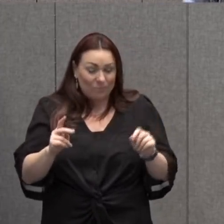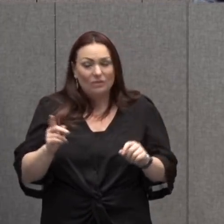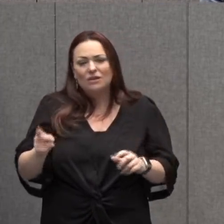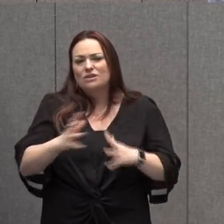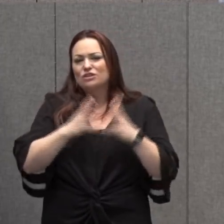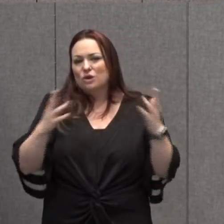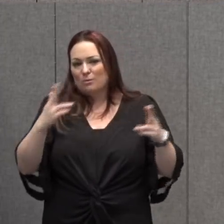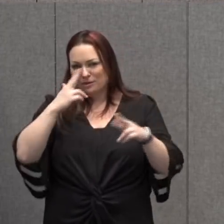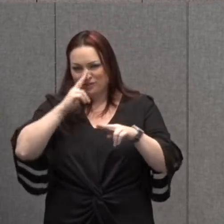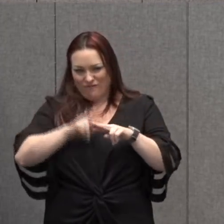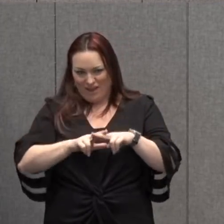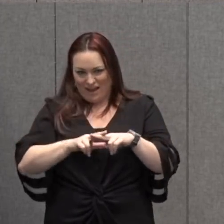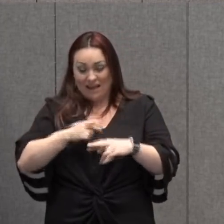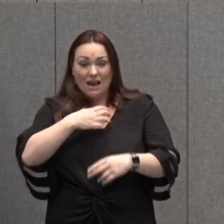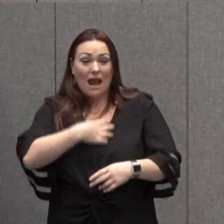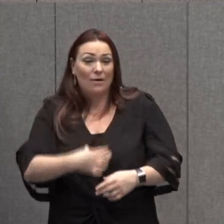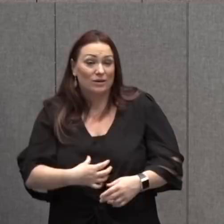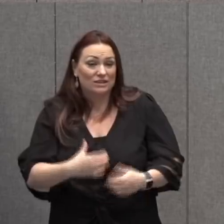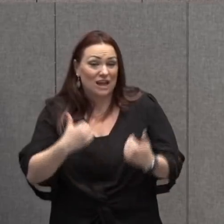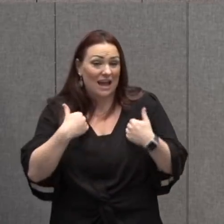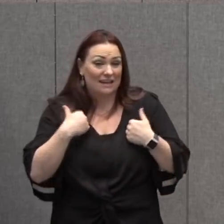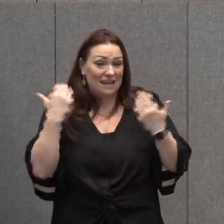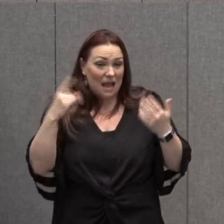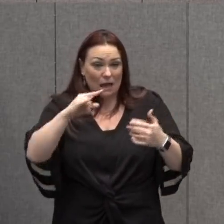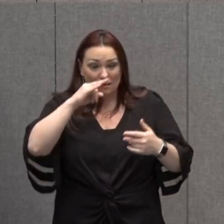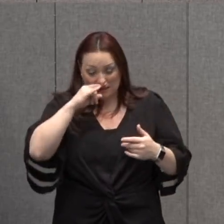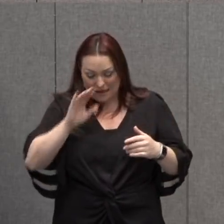I had little kiddos at home to play with.